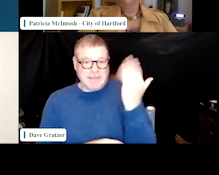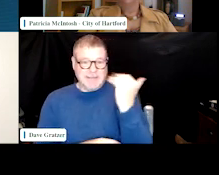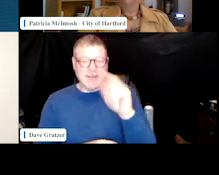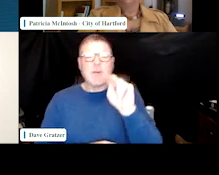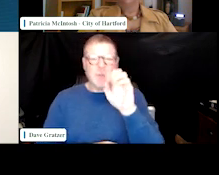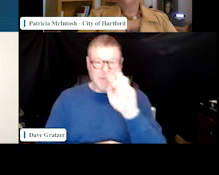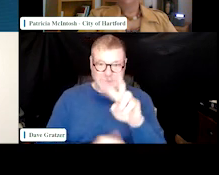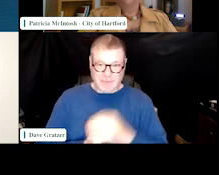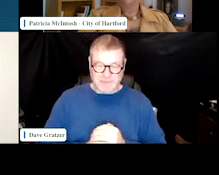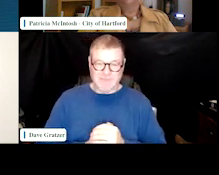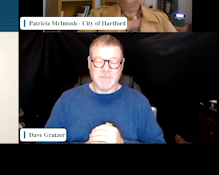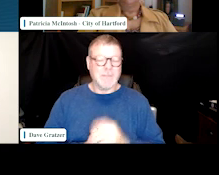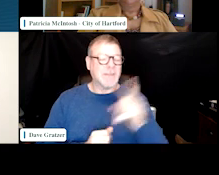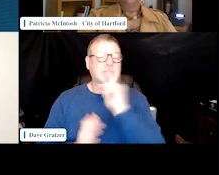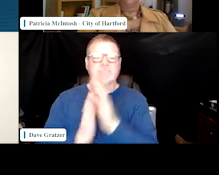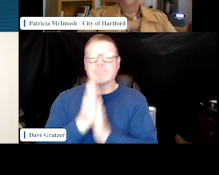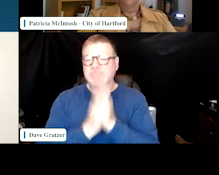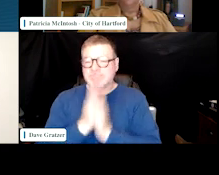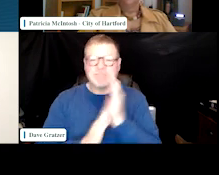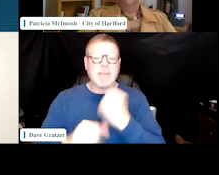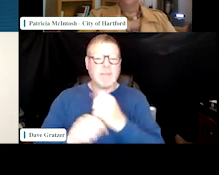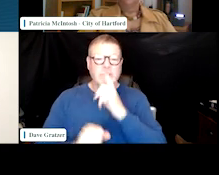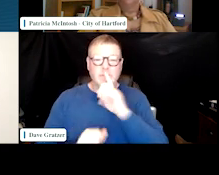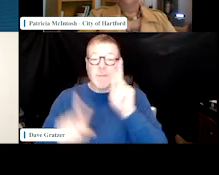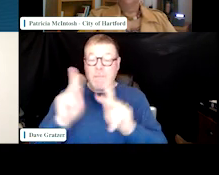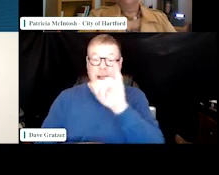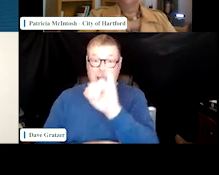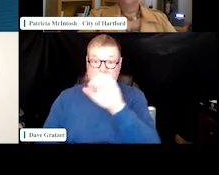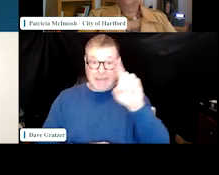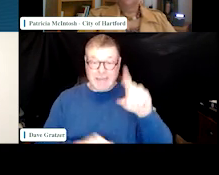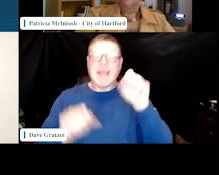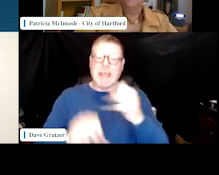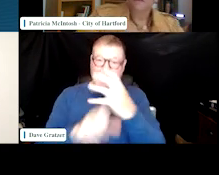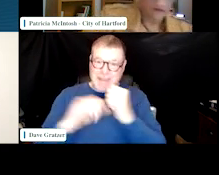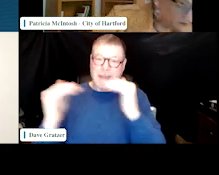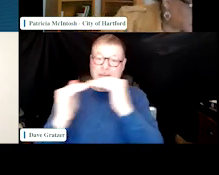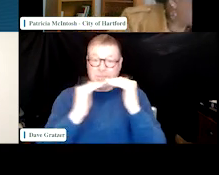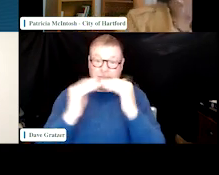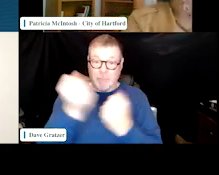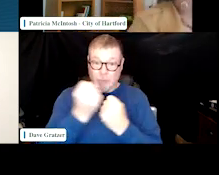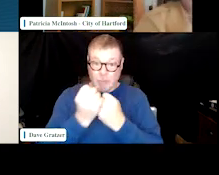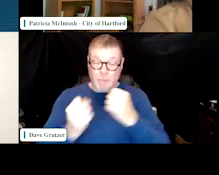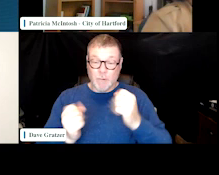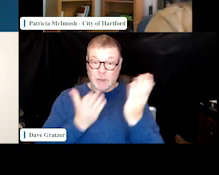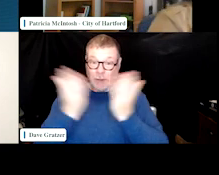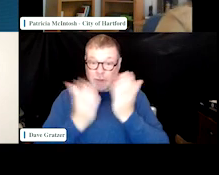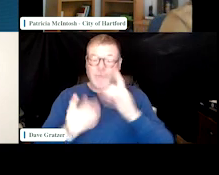Jordan is passionate about ensuring individuals with IDD can get peer support services necessary when they are ready